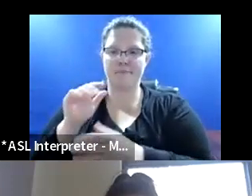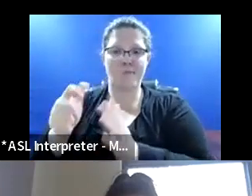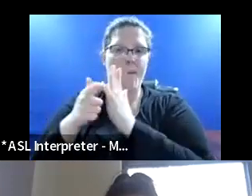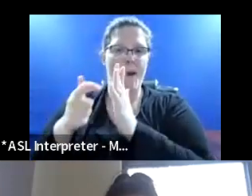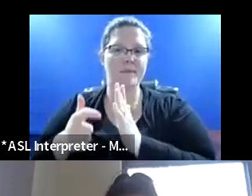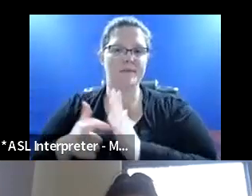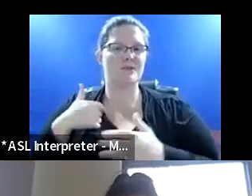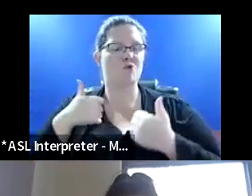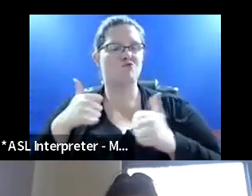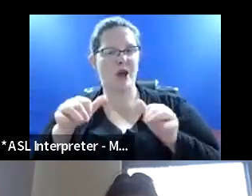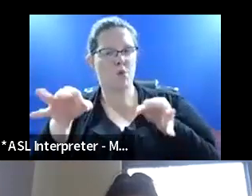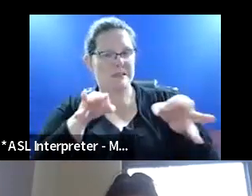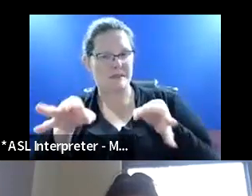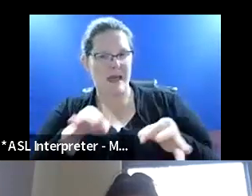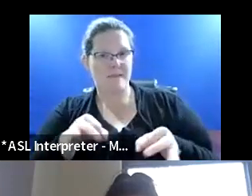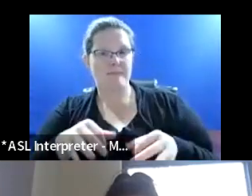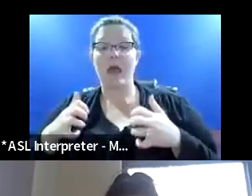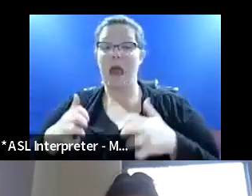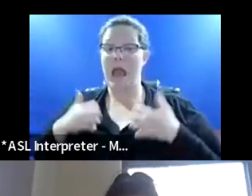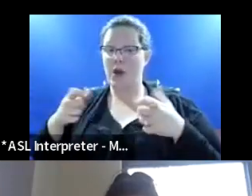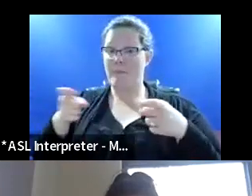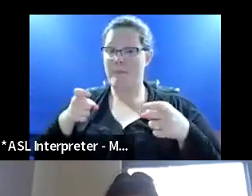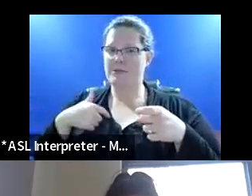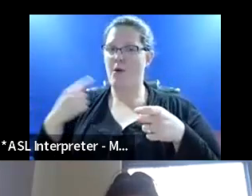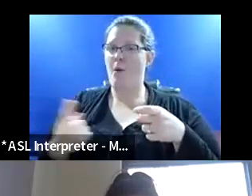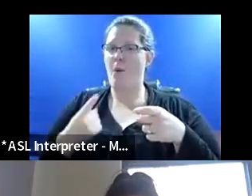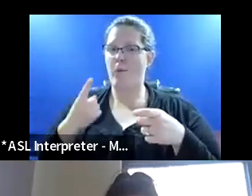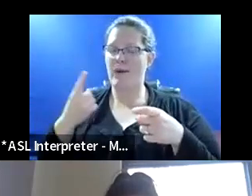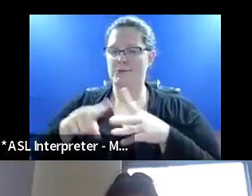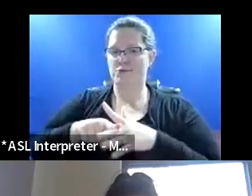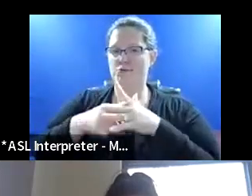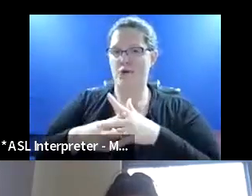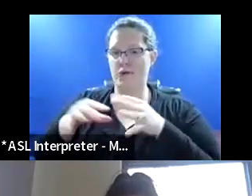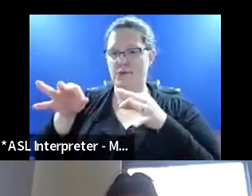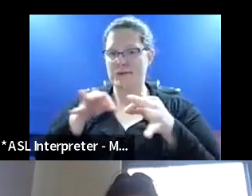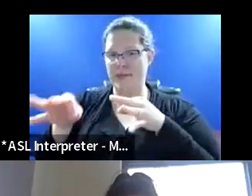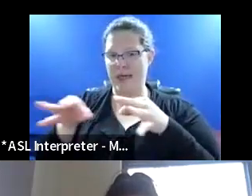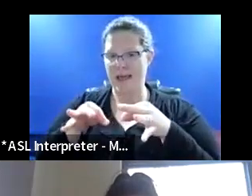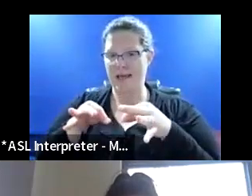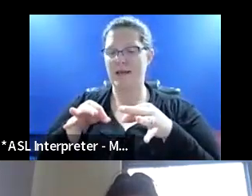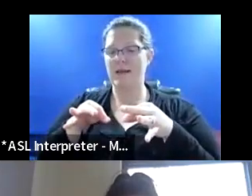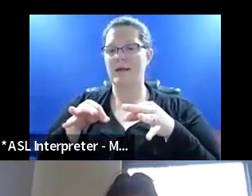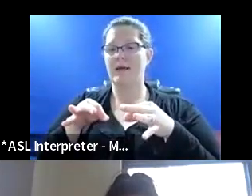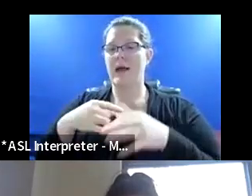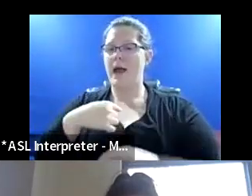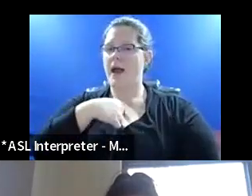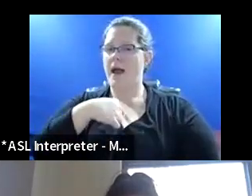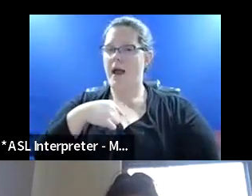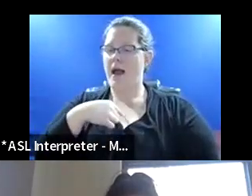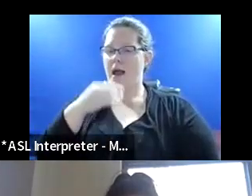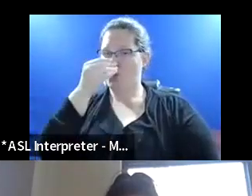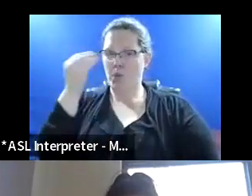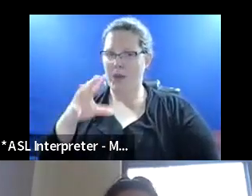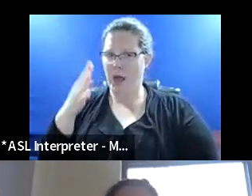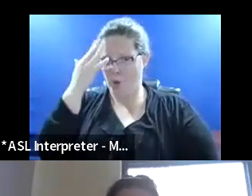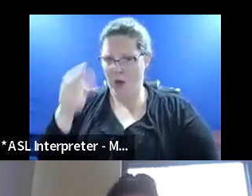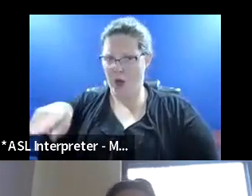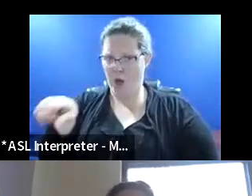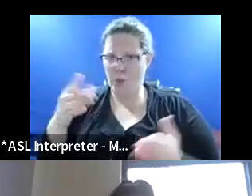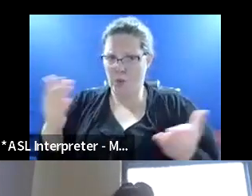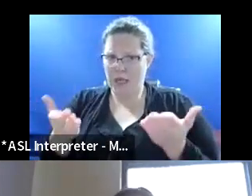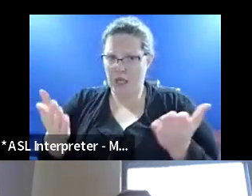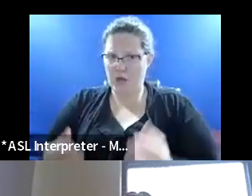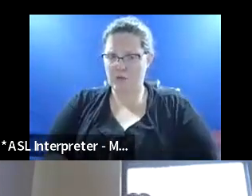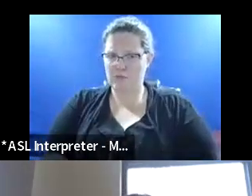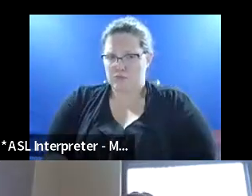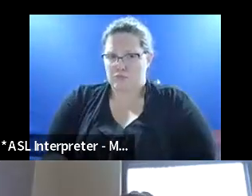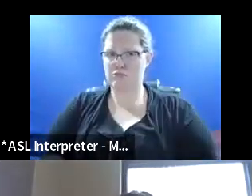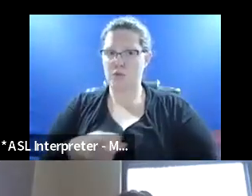YOU COULD WANT TO RELOCATE TO A FARMING COMMUNITY BUT GETTING BACK INTO THE CITY TO CONNECT WITH YOUR PROVIDERS IS VERY DIFFICULT AND SOMETIMES THAT CAUSES THEM TO BE IN VIOLATION BECAUSE THEY ARE NOT MEETING THEIR APPOINTMENTS.